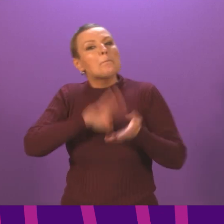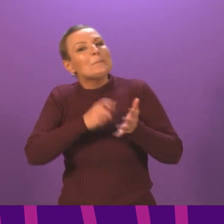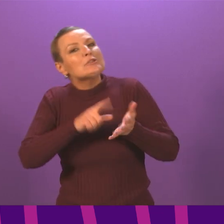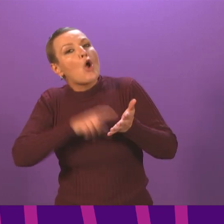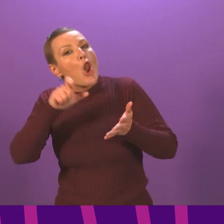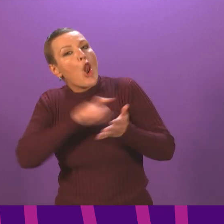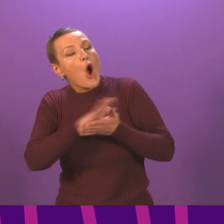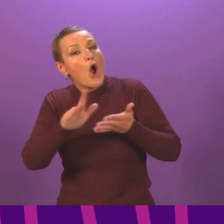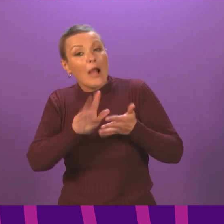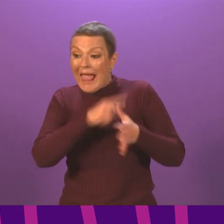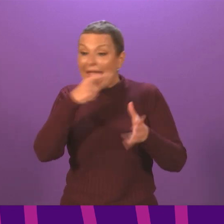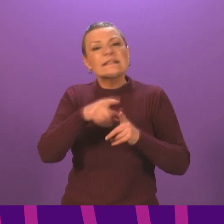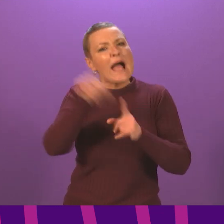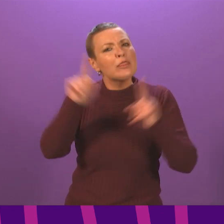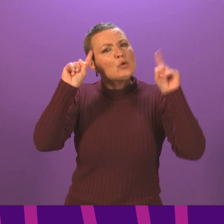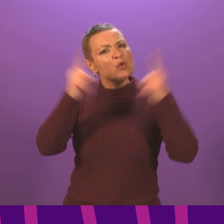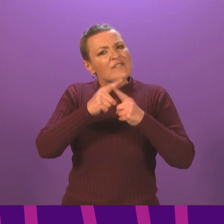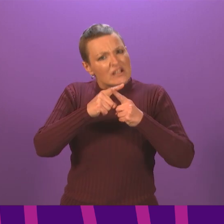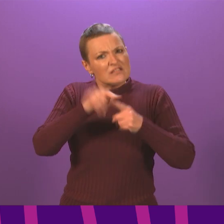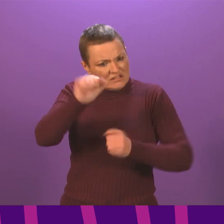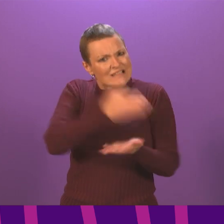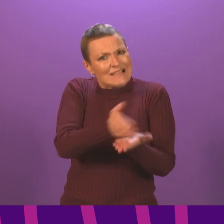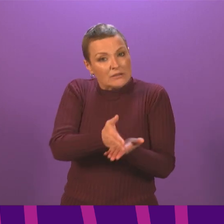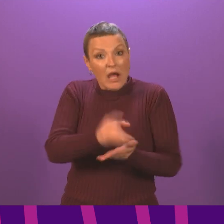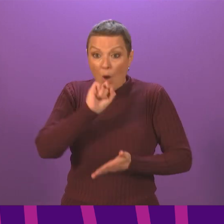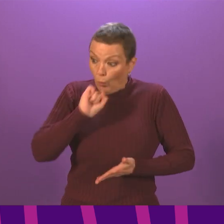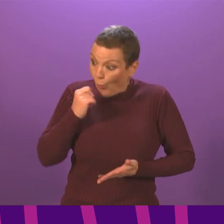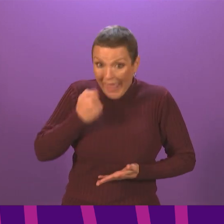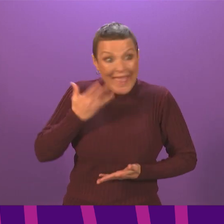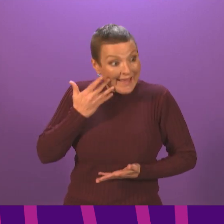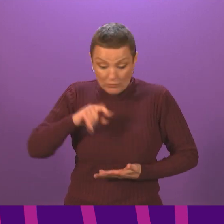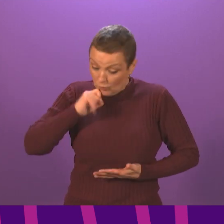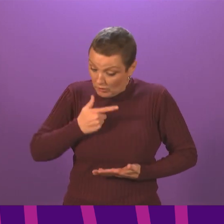and Mr Lochhead and the university sector. As they work those through, we will provide